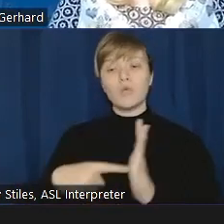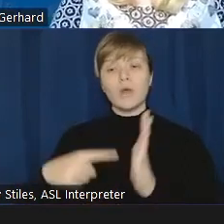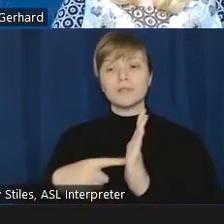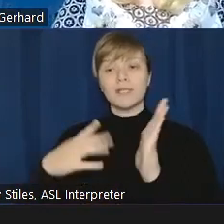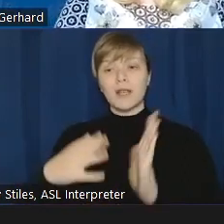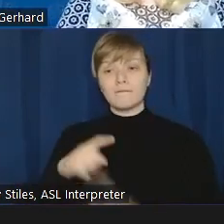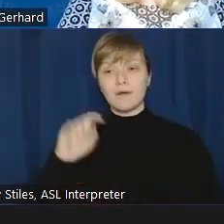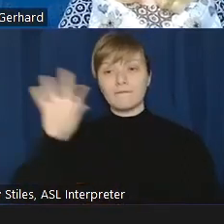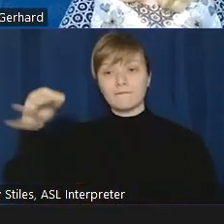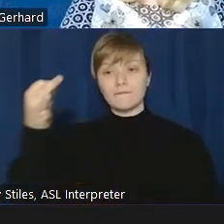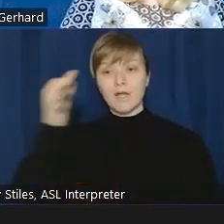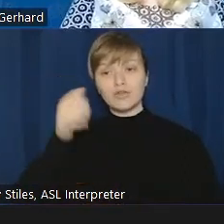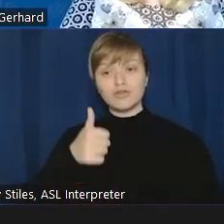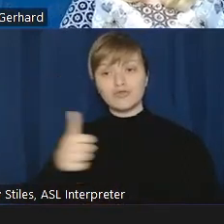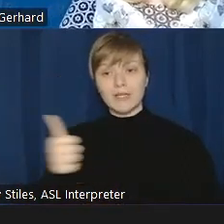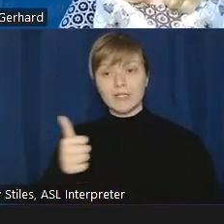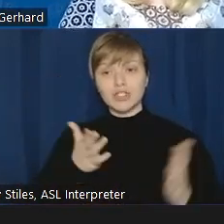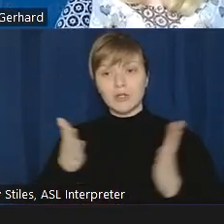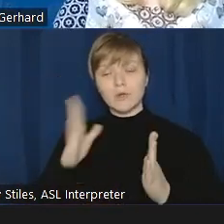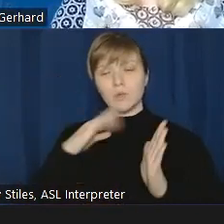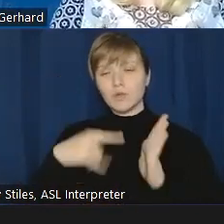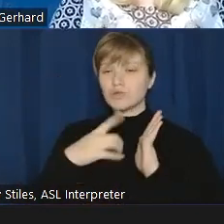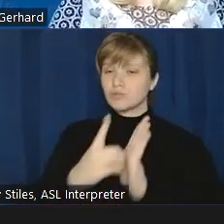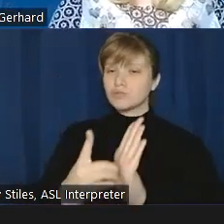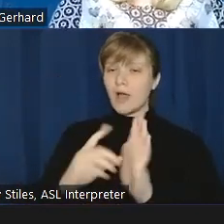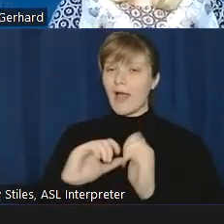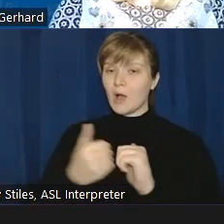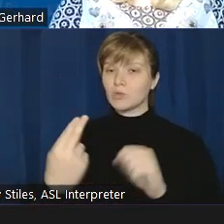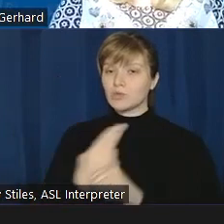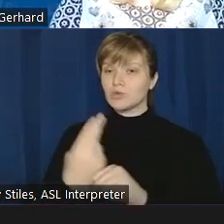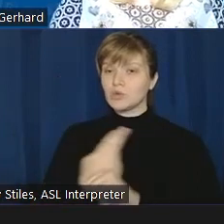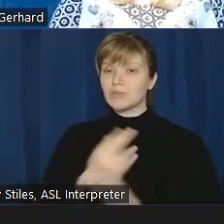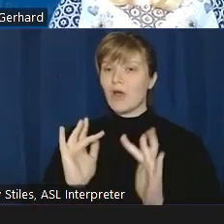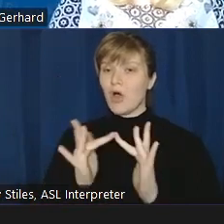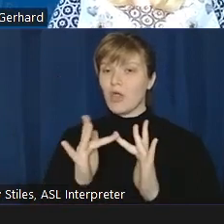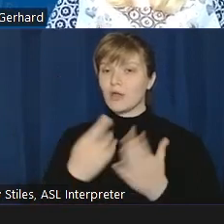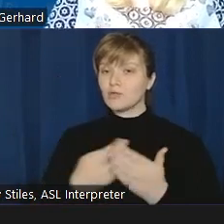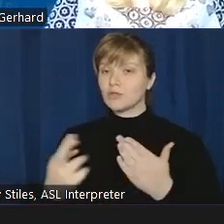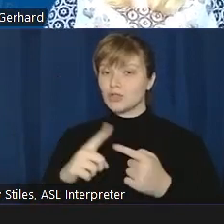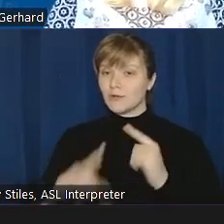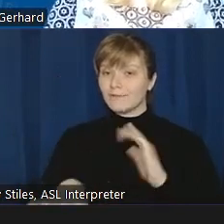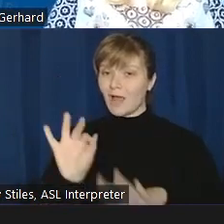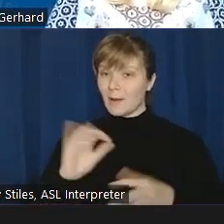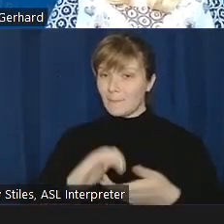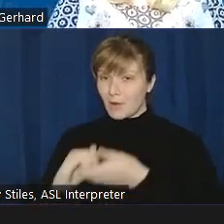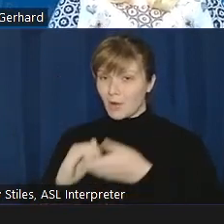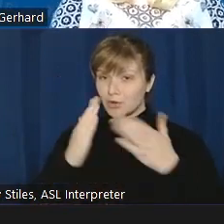to use an online resource to find partners in your area. Finally, all of our presenters will be back